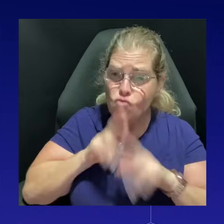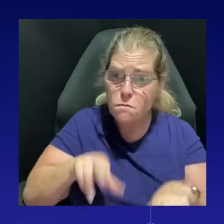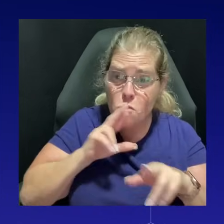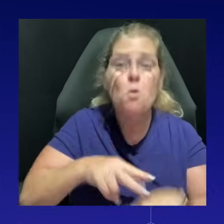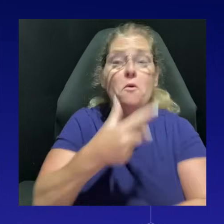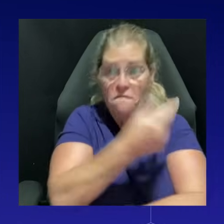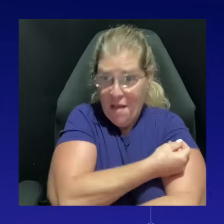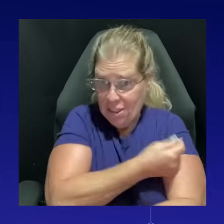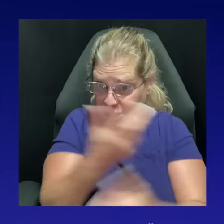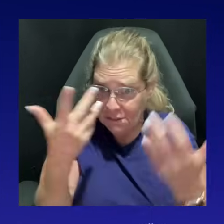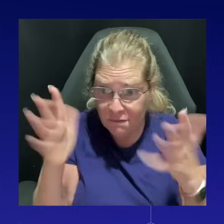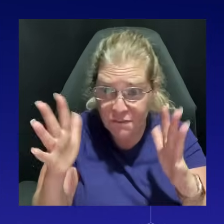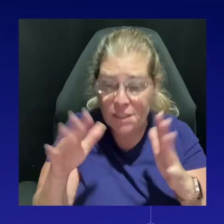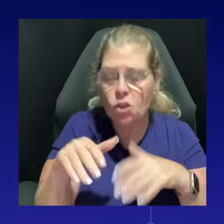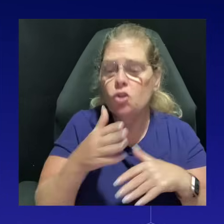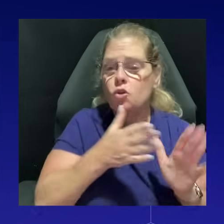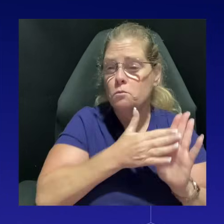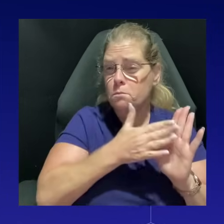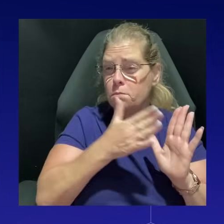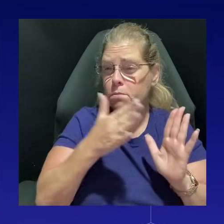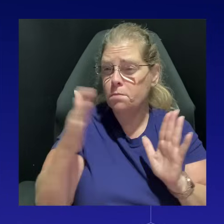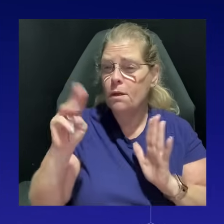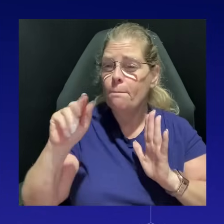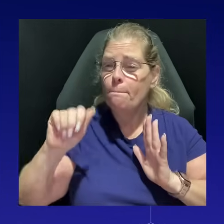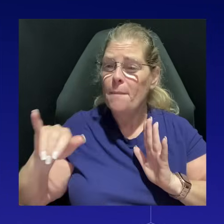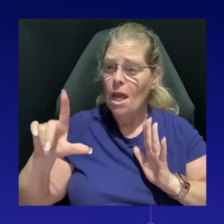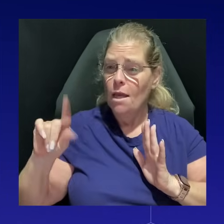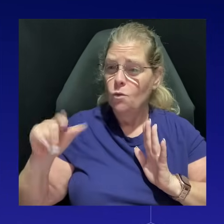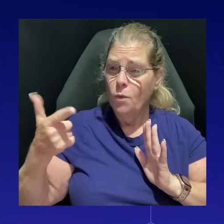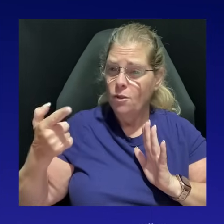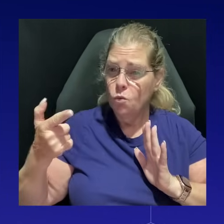By May of 2021, the reports are getting that